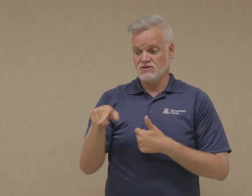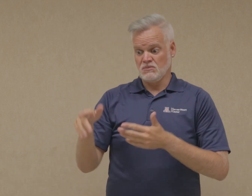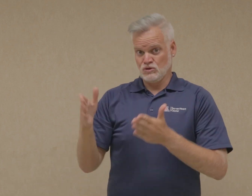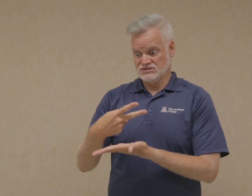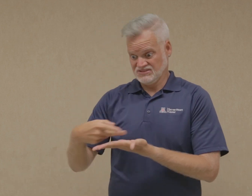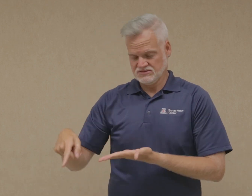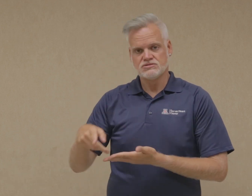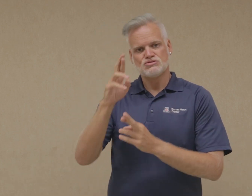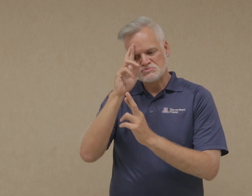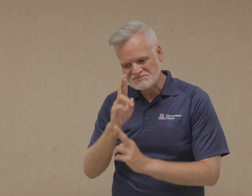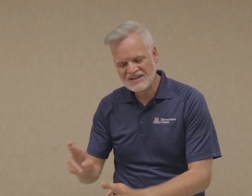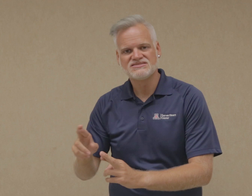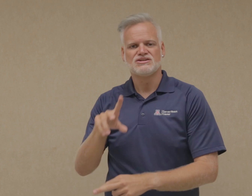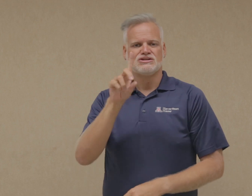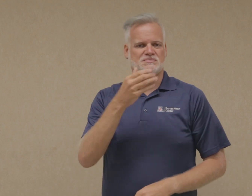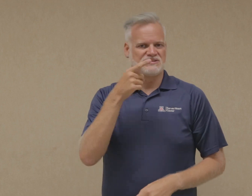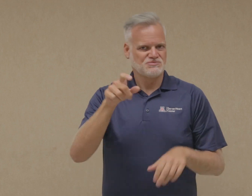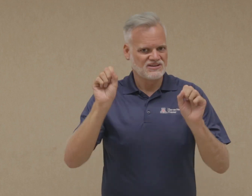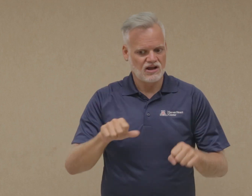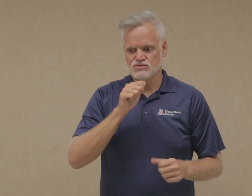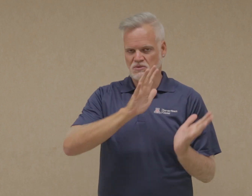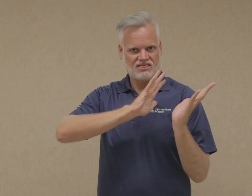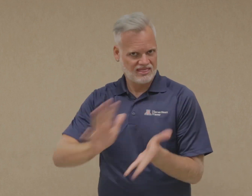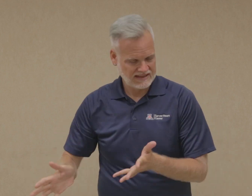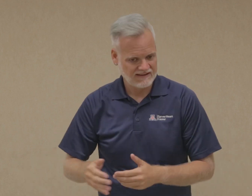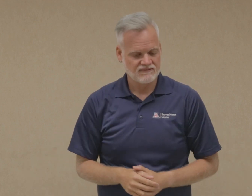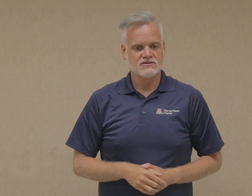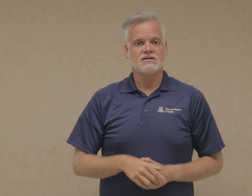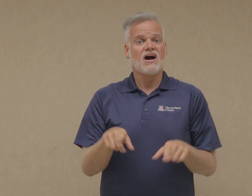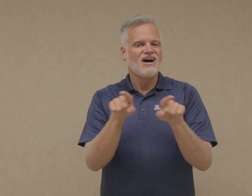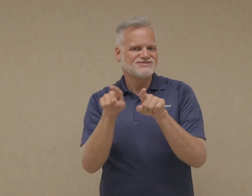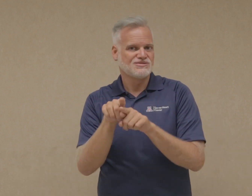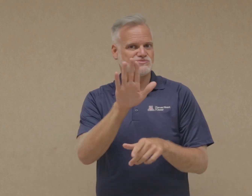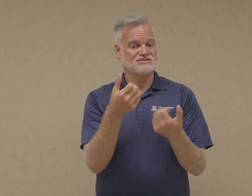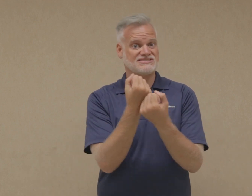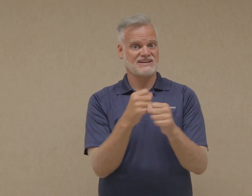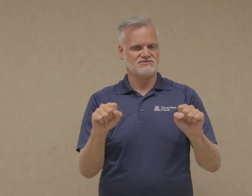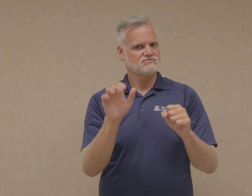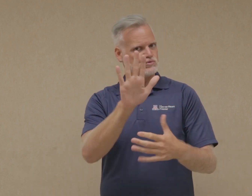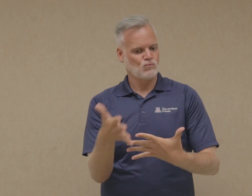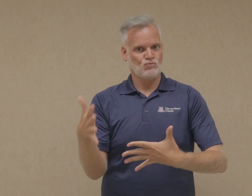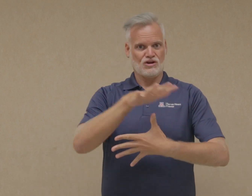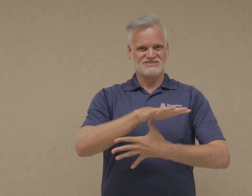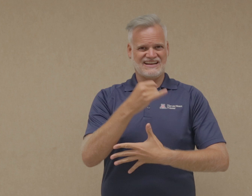patient. Your safety is your priority and if you ever feel that your safety is compromised, leave and call 9-1-1. If you